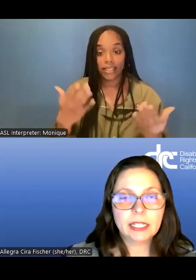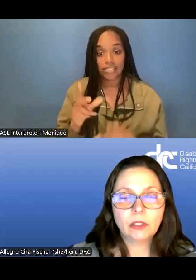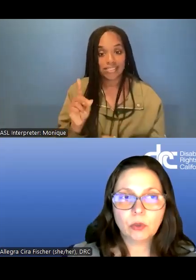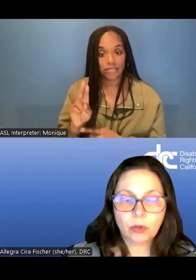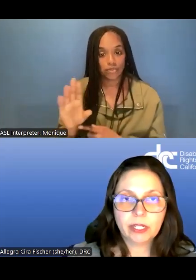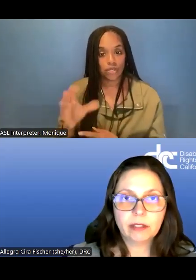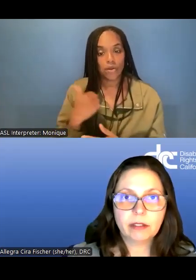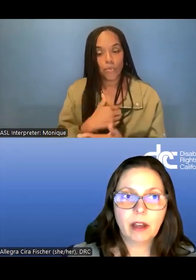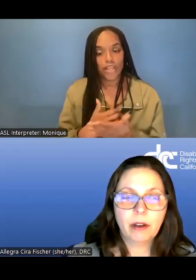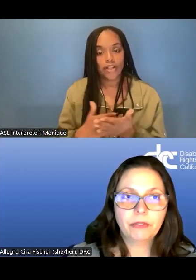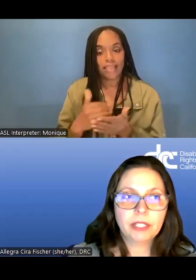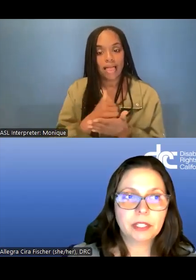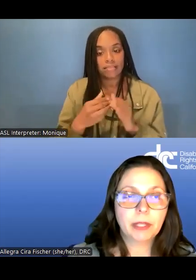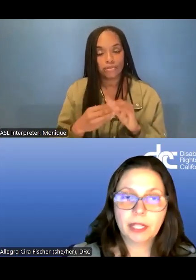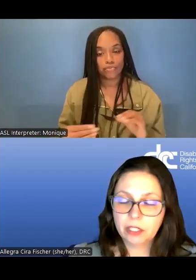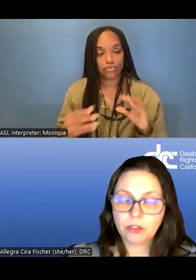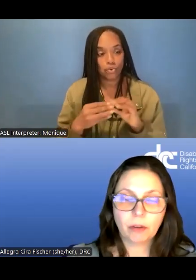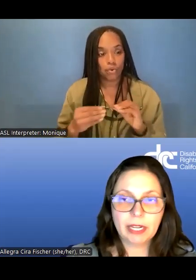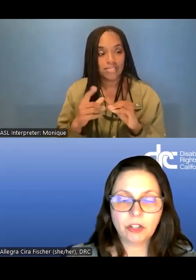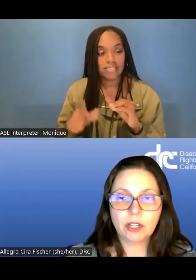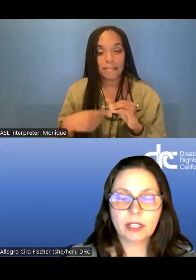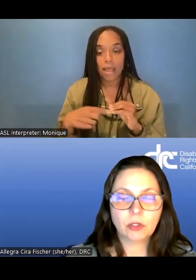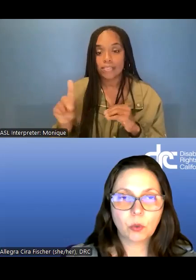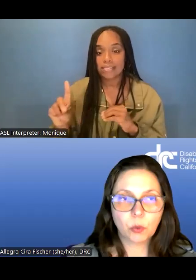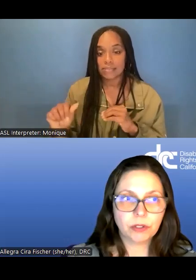stories of disability discrimination in schools.